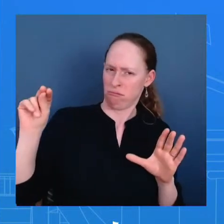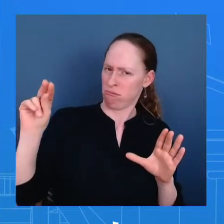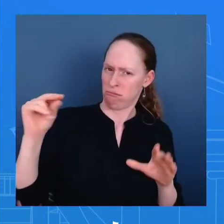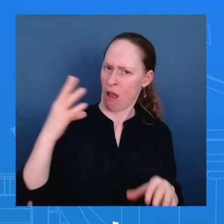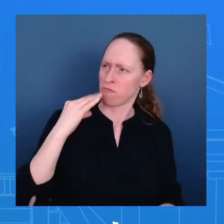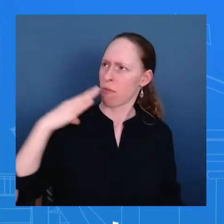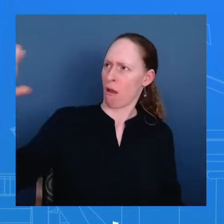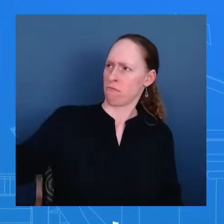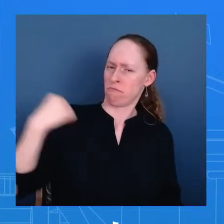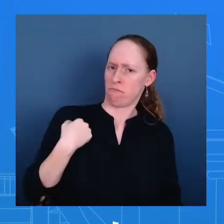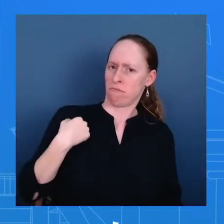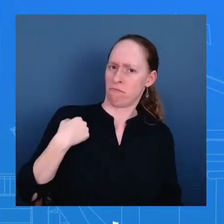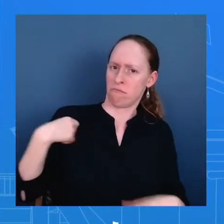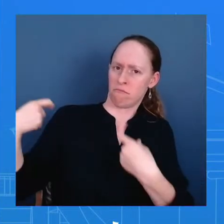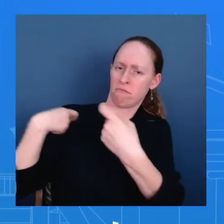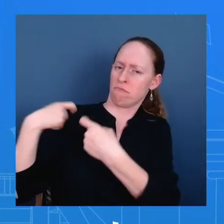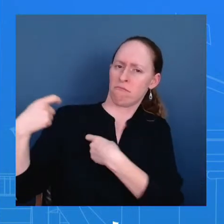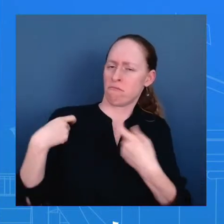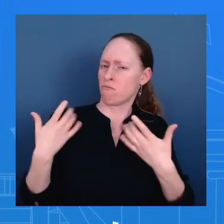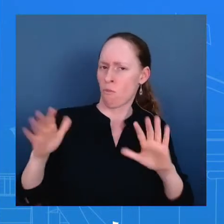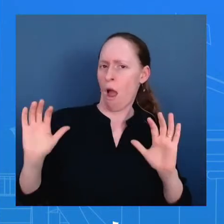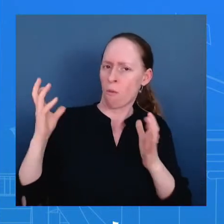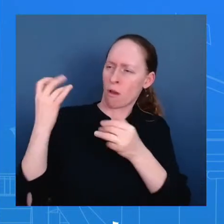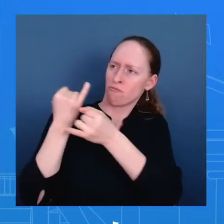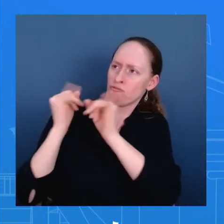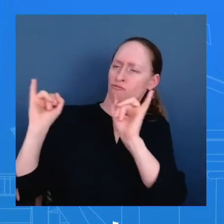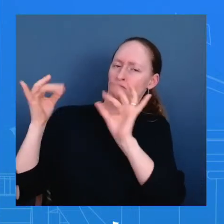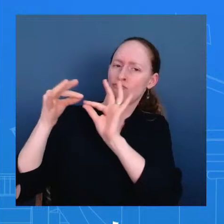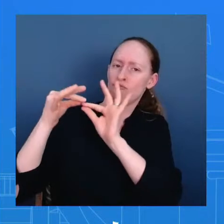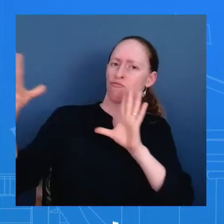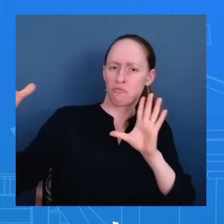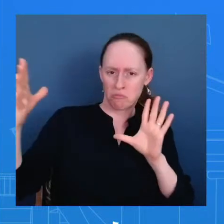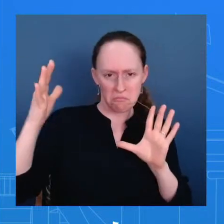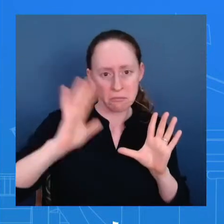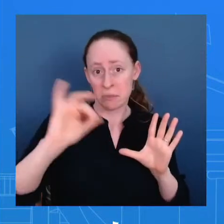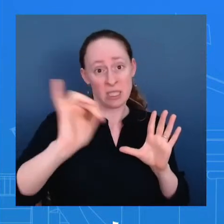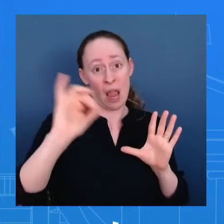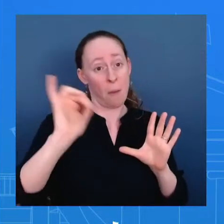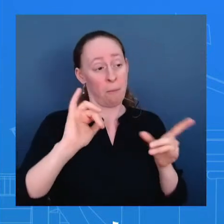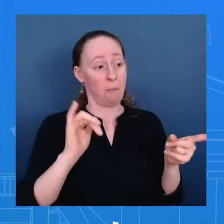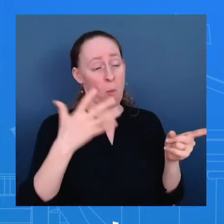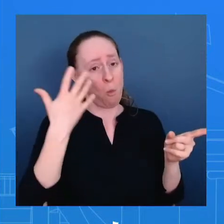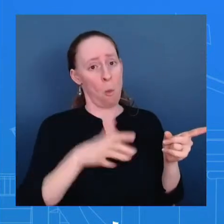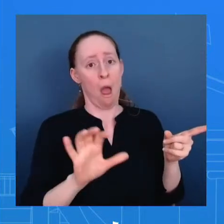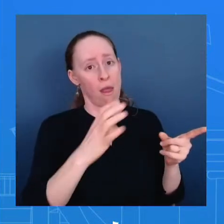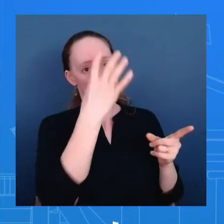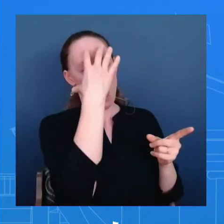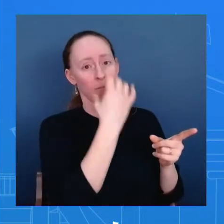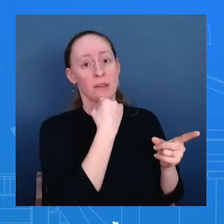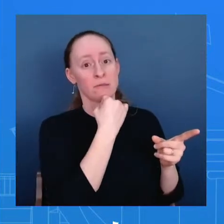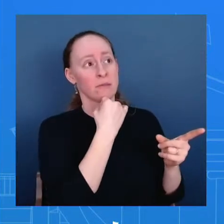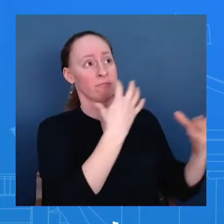And we obviously do not support Hamas governance in Gaza. So, that's where we've been. We'll continue to be there.